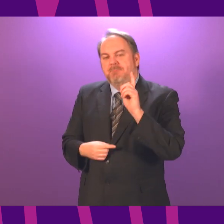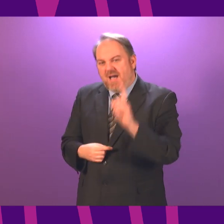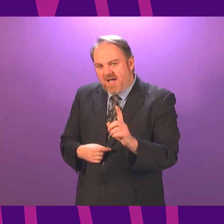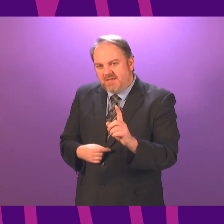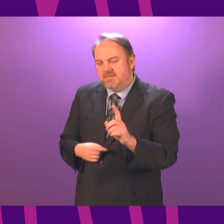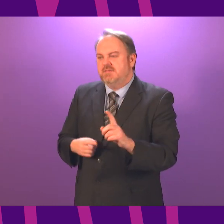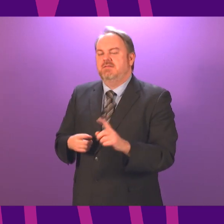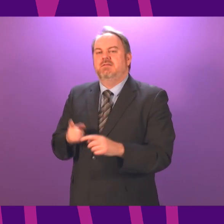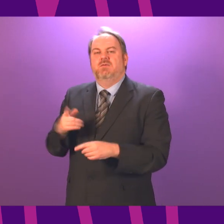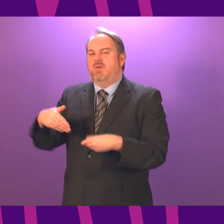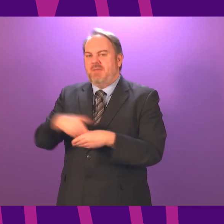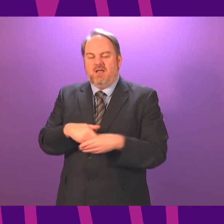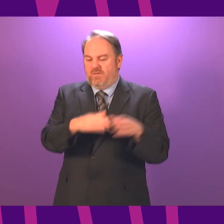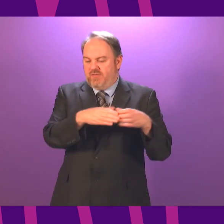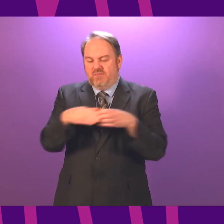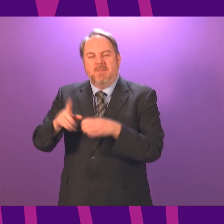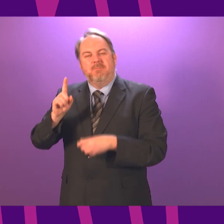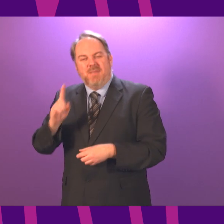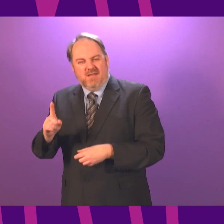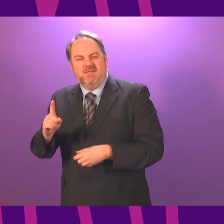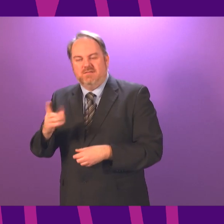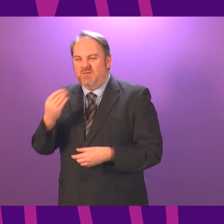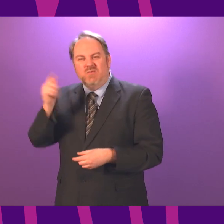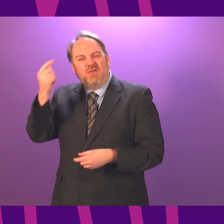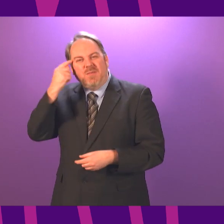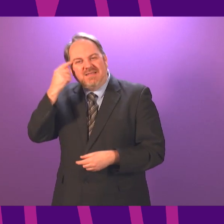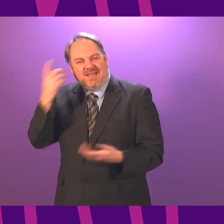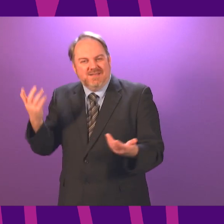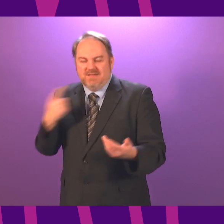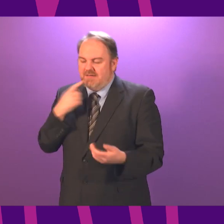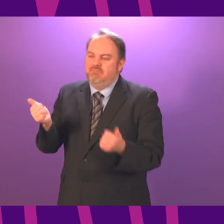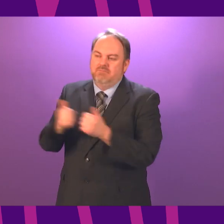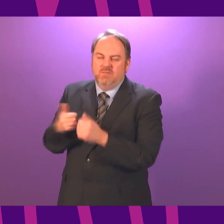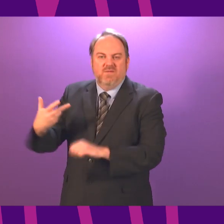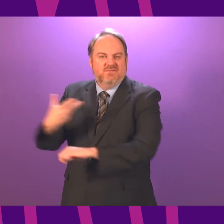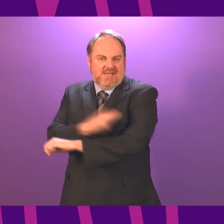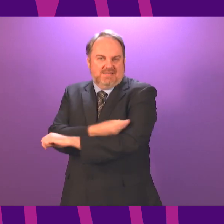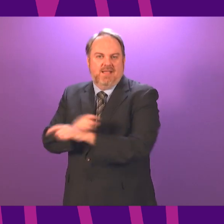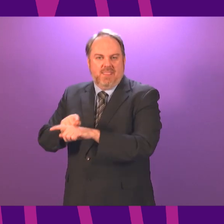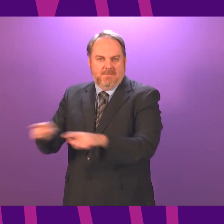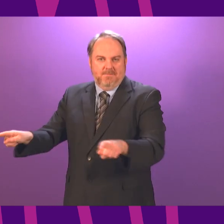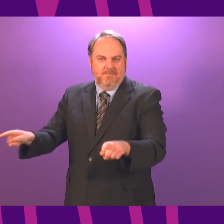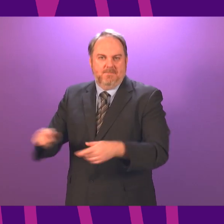The First Minister (Nicola Sturgeon): Those are important points. We all understand